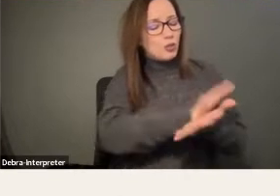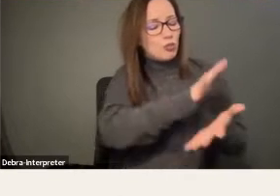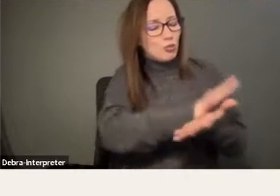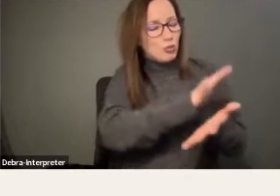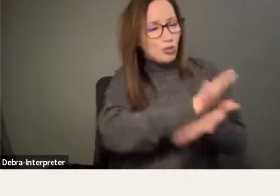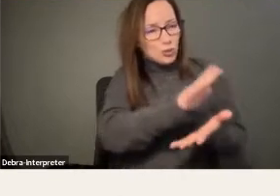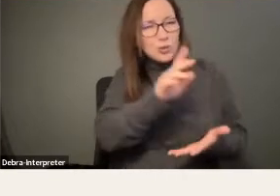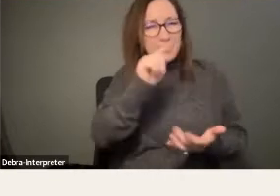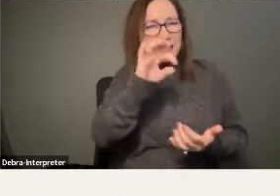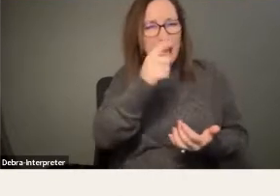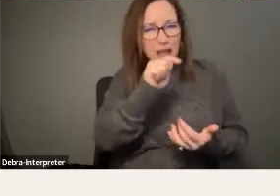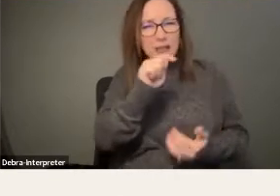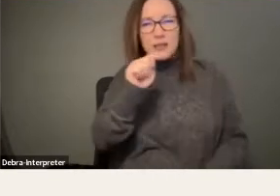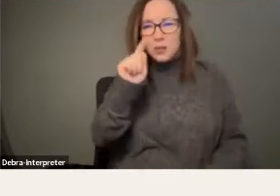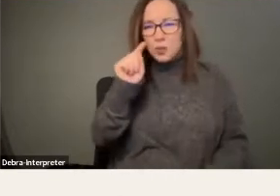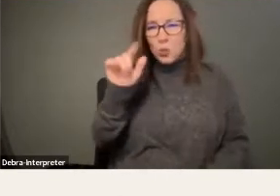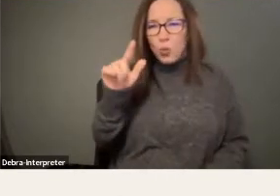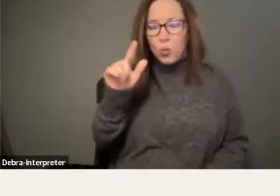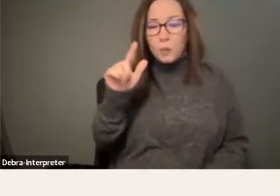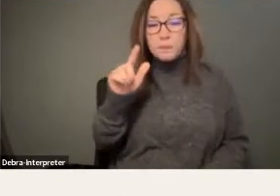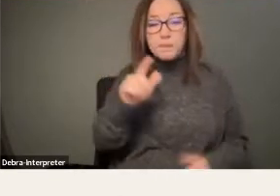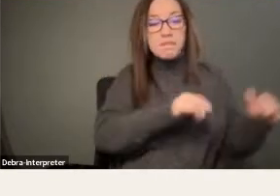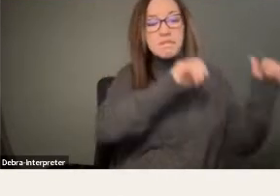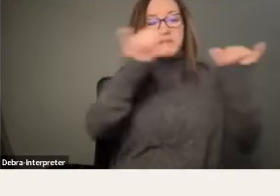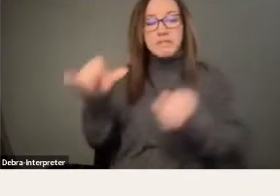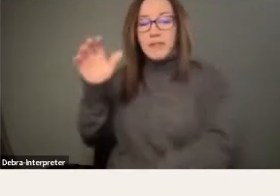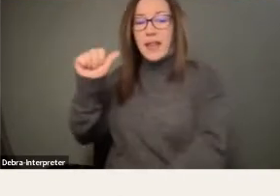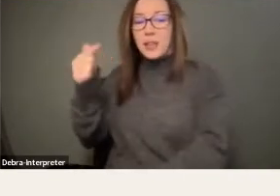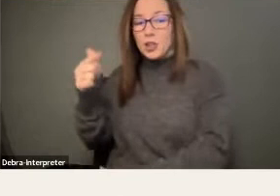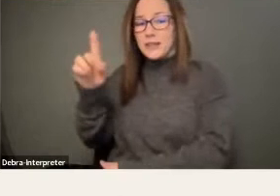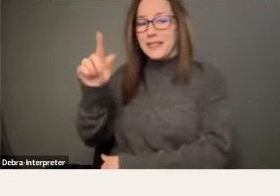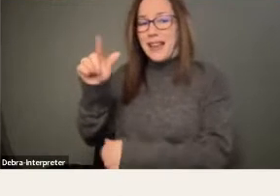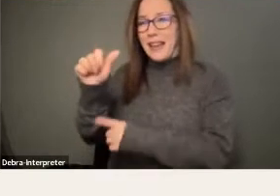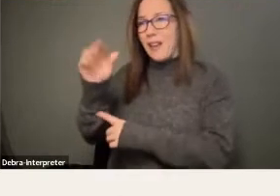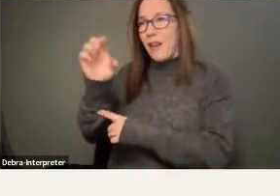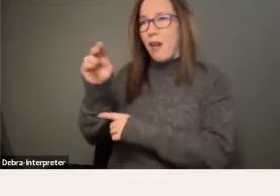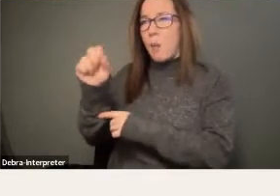Much as PUBAG is used to collect peer review S-D fem